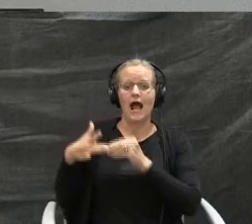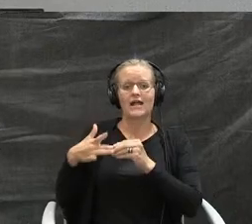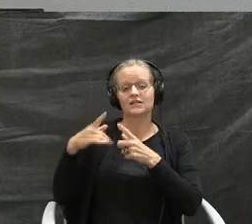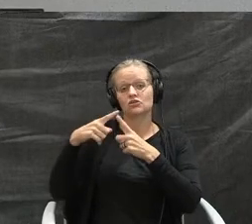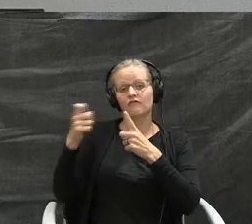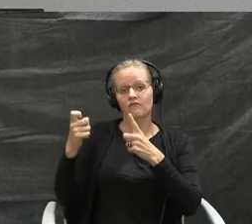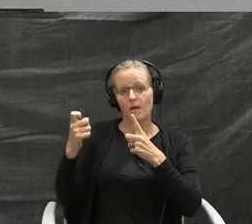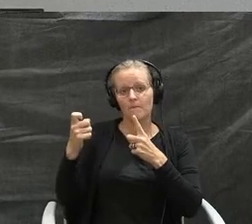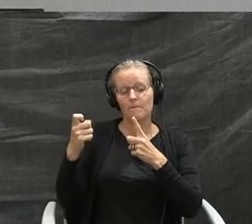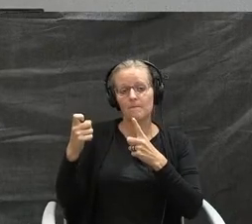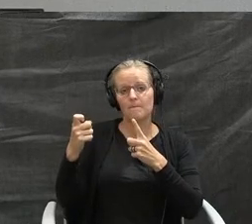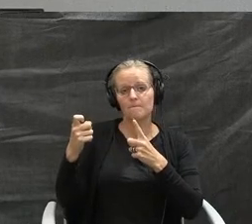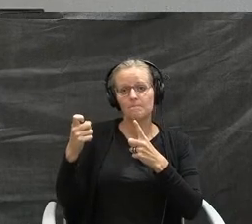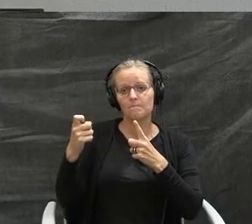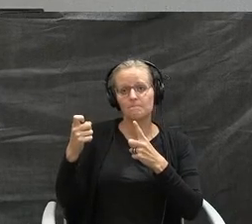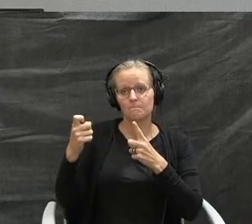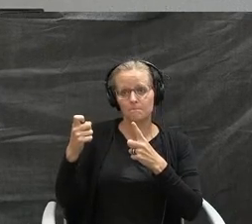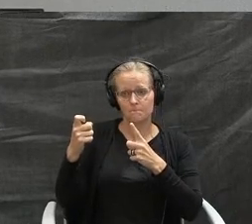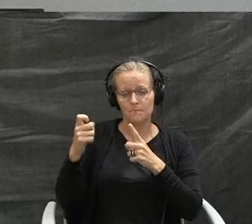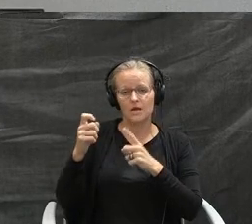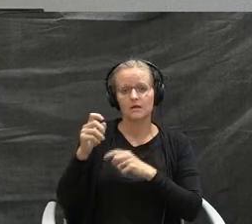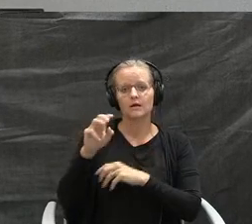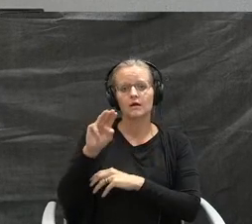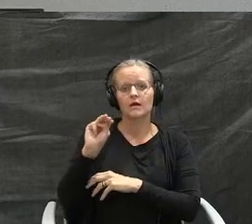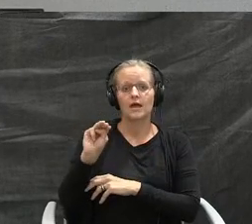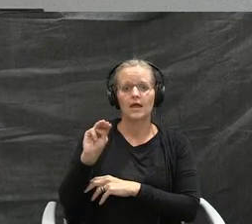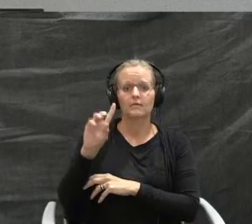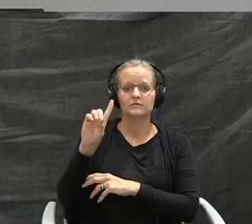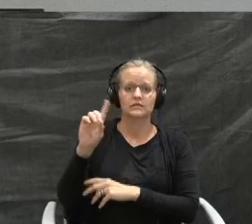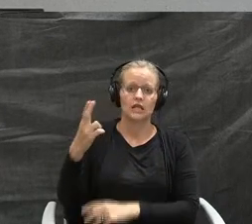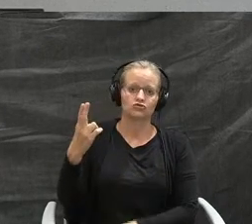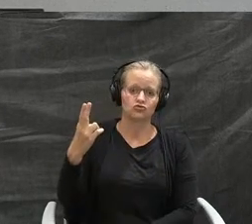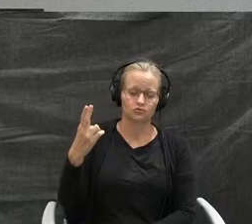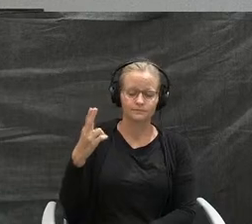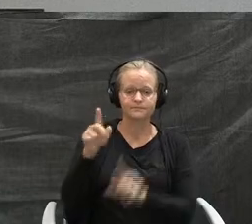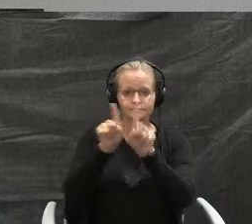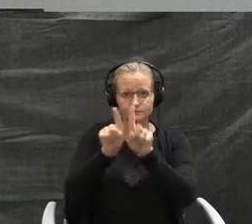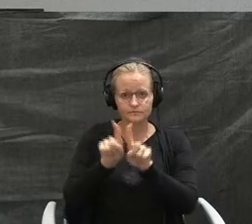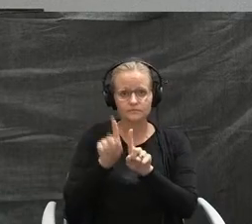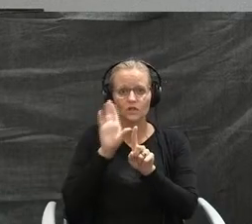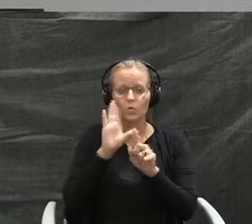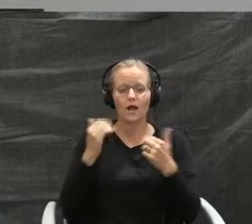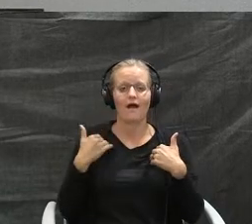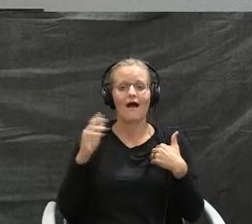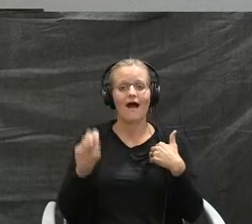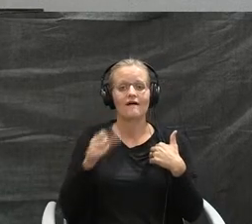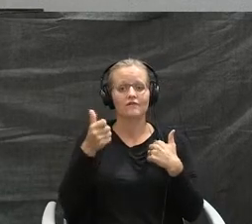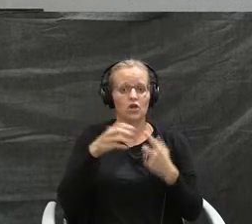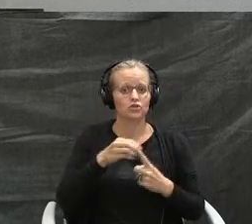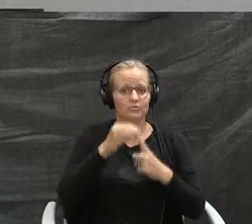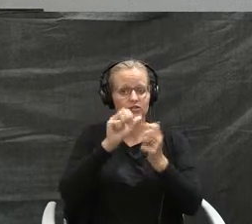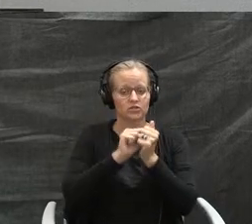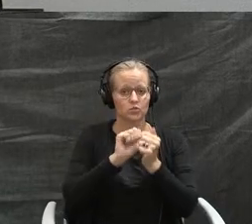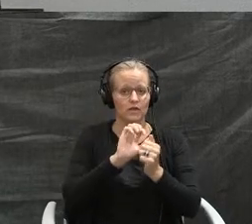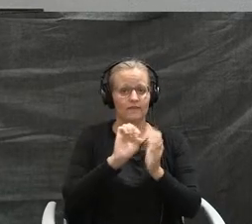Department of Health and then of course will have other specials at the elementary schools. I've described the feeding part